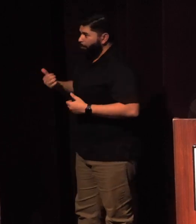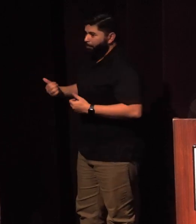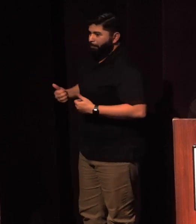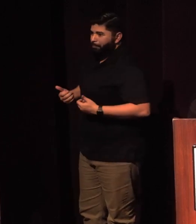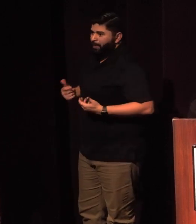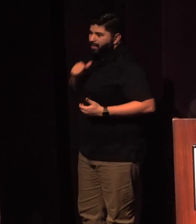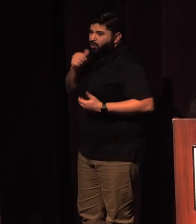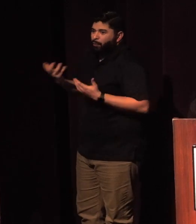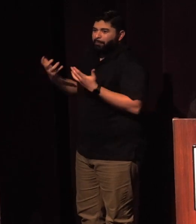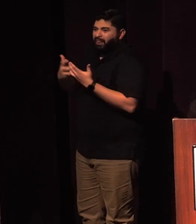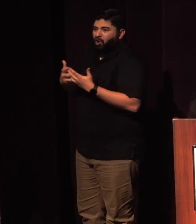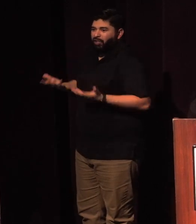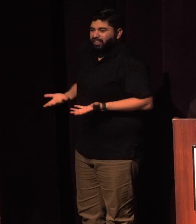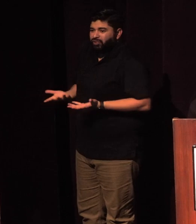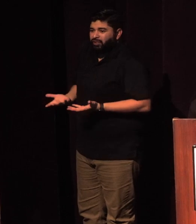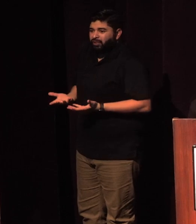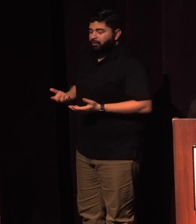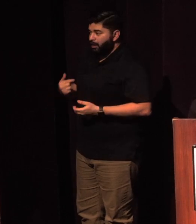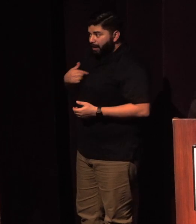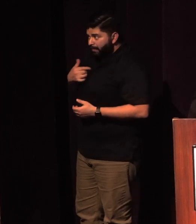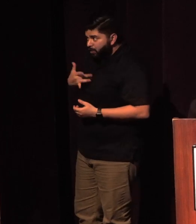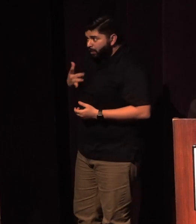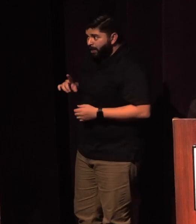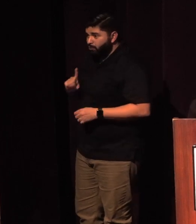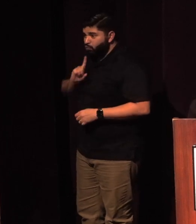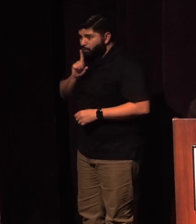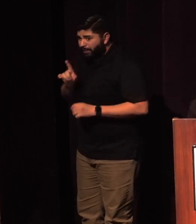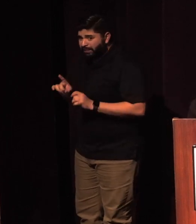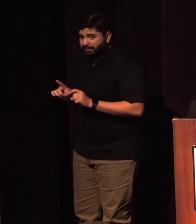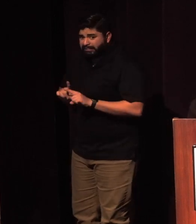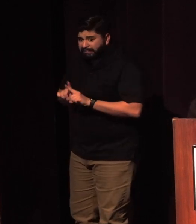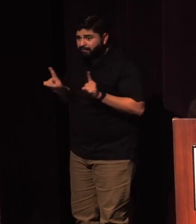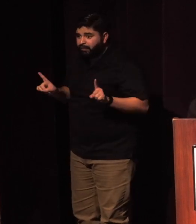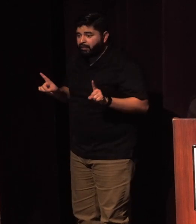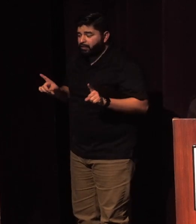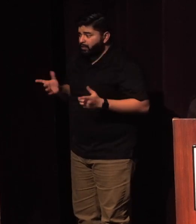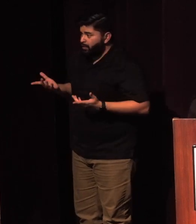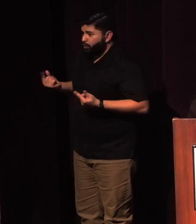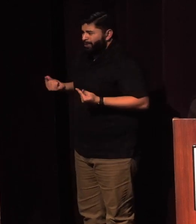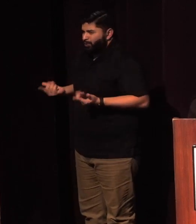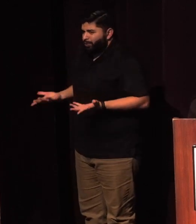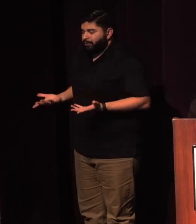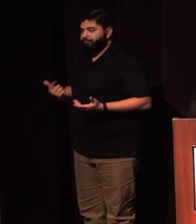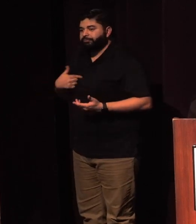And when a student truly does not feel like they belong on campus because they feel so radically different, they leave